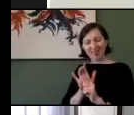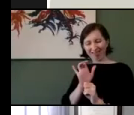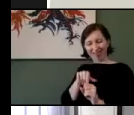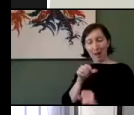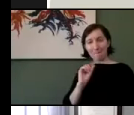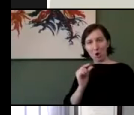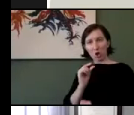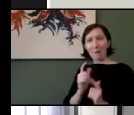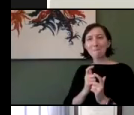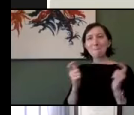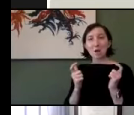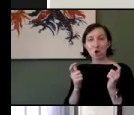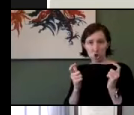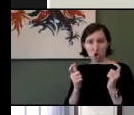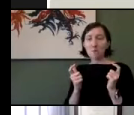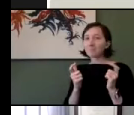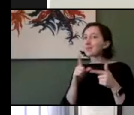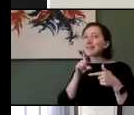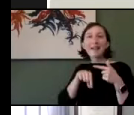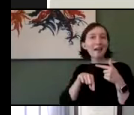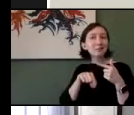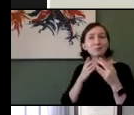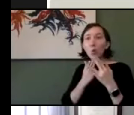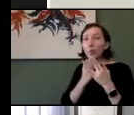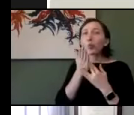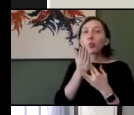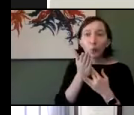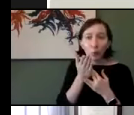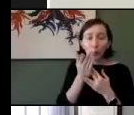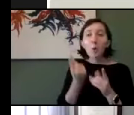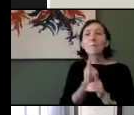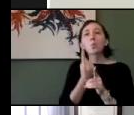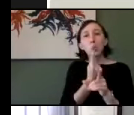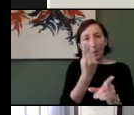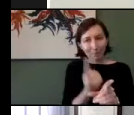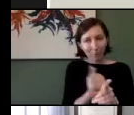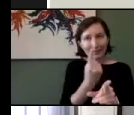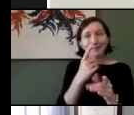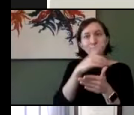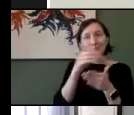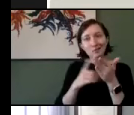So it cannot pass through a properly designed and proper worn mask.